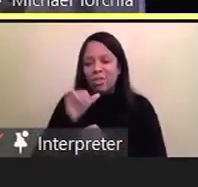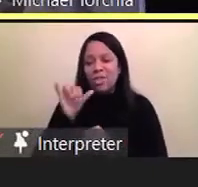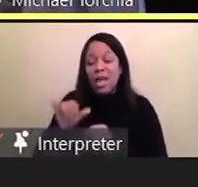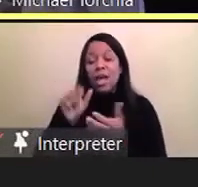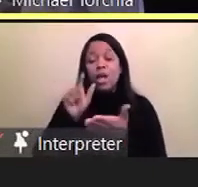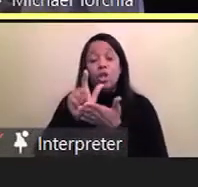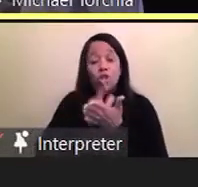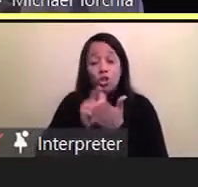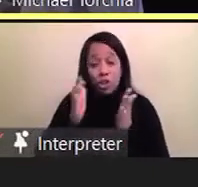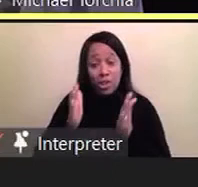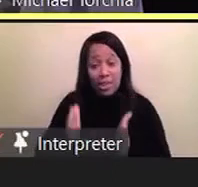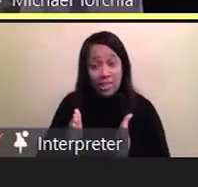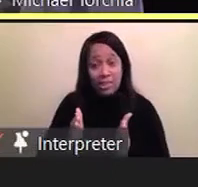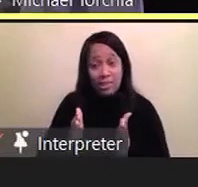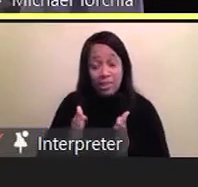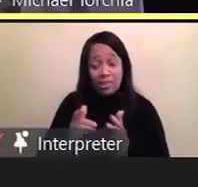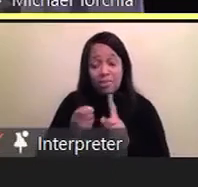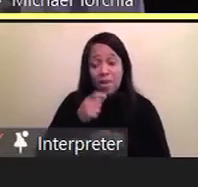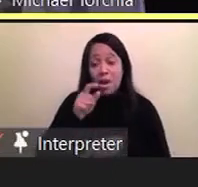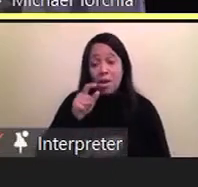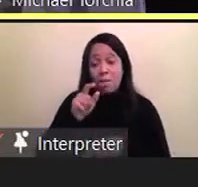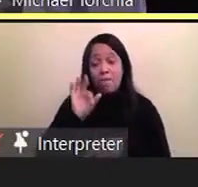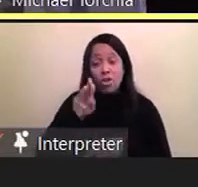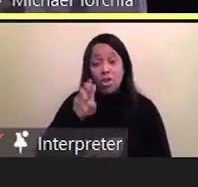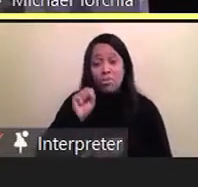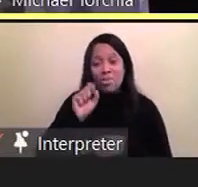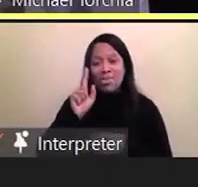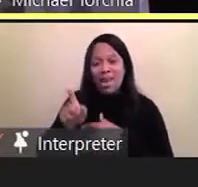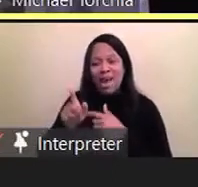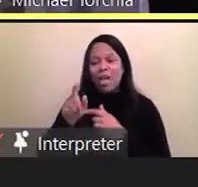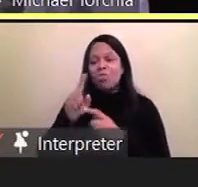that are attacking industries because websites are not